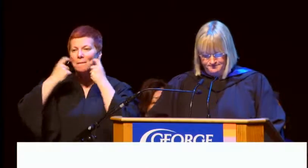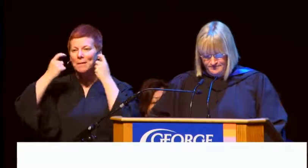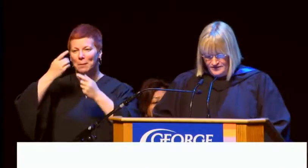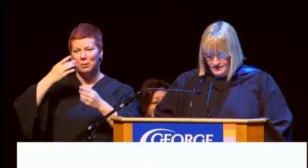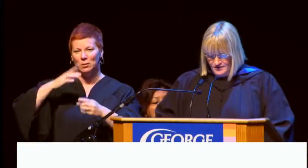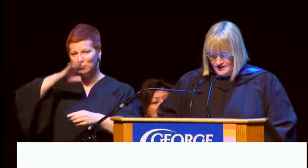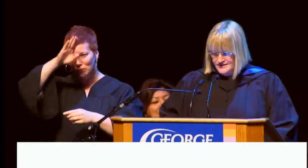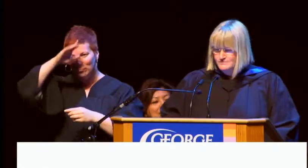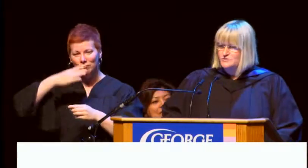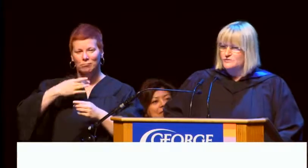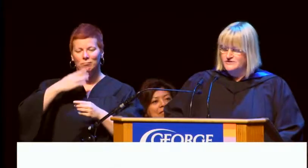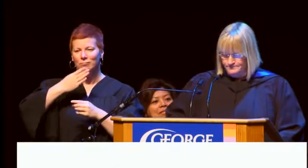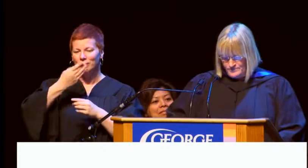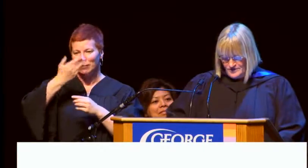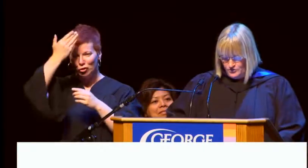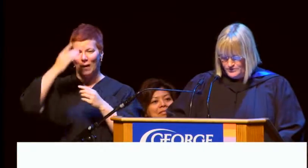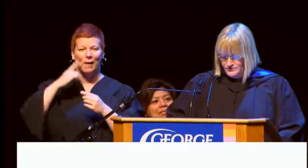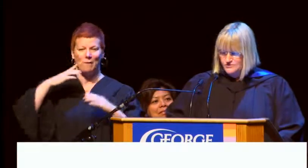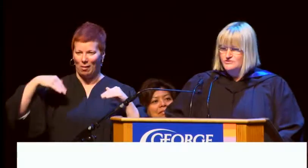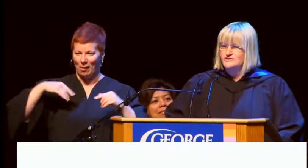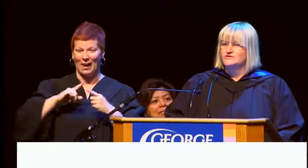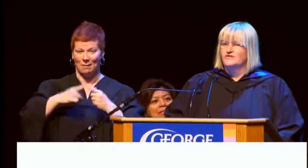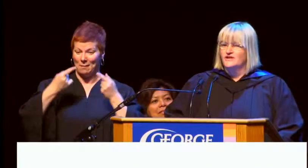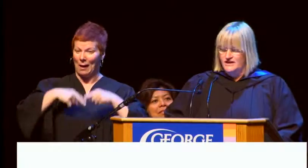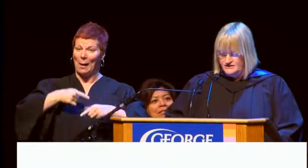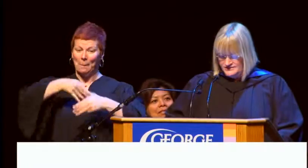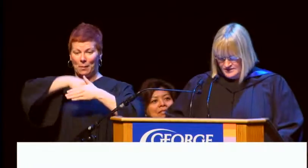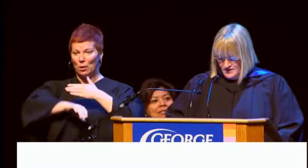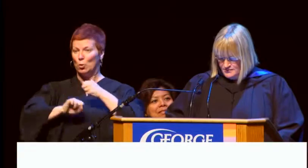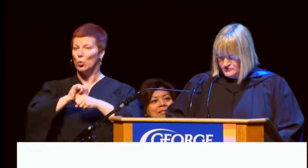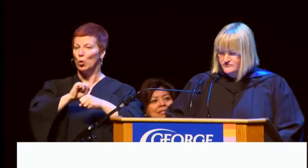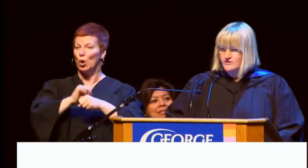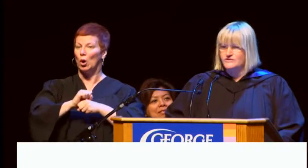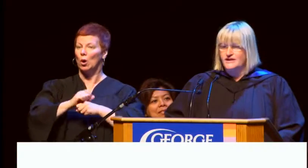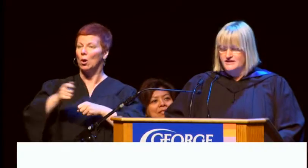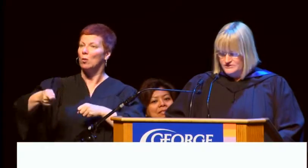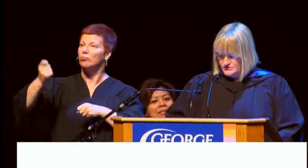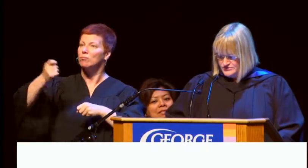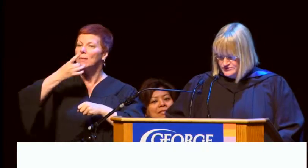I WOULD COME TO OPEN THE DOOR, TURN ON LIGHTS, PUT THE FLOAT IN THE CASH REGISTER